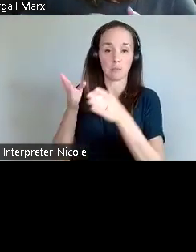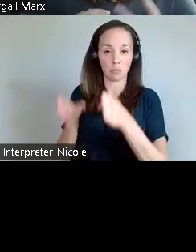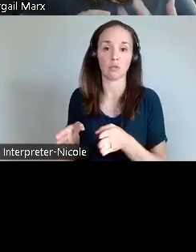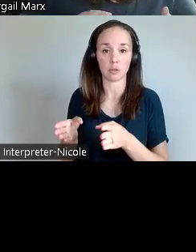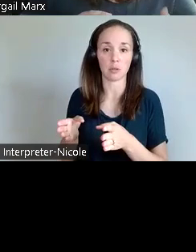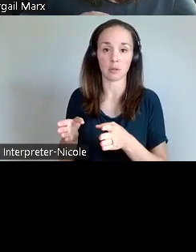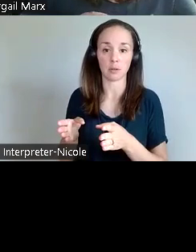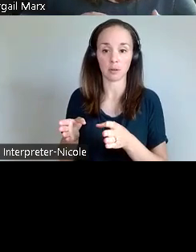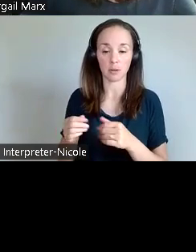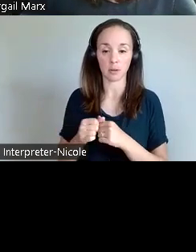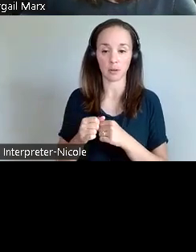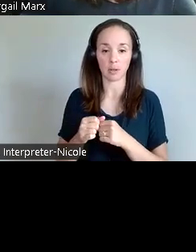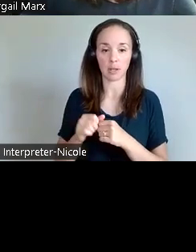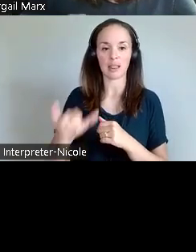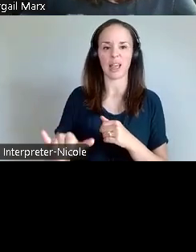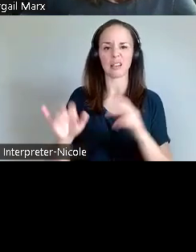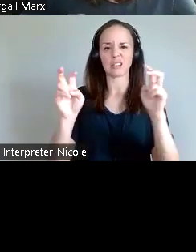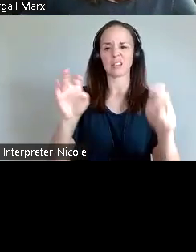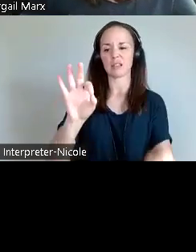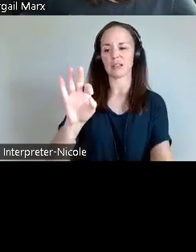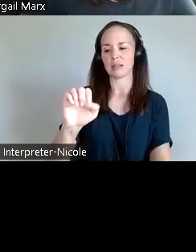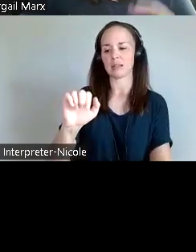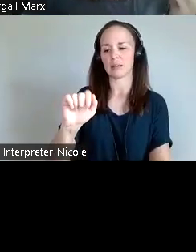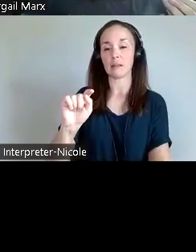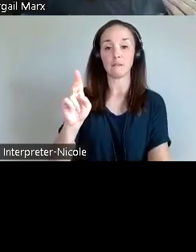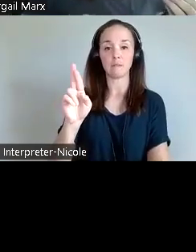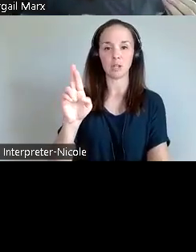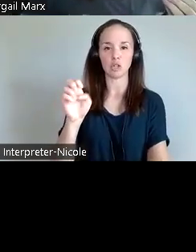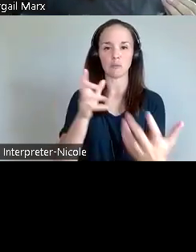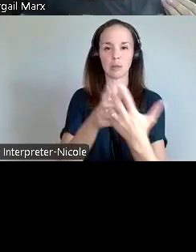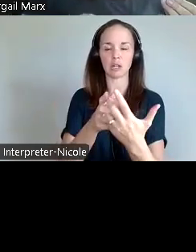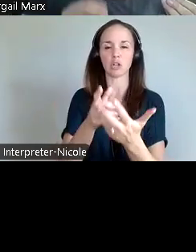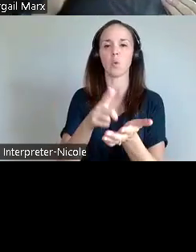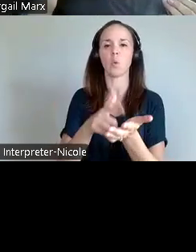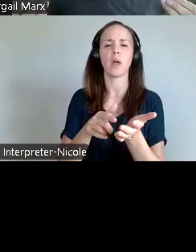so that feature matching assessment process is really looking at the needs of the individual, the